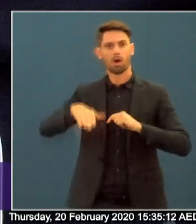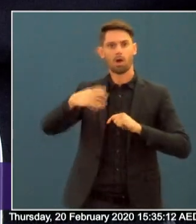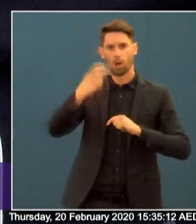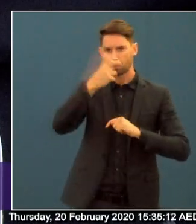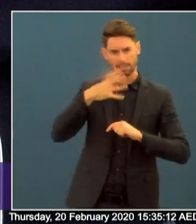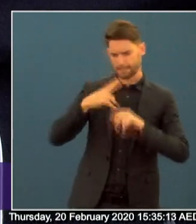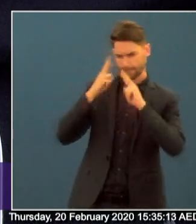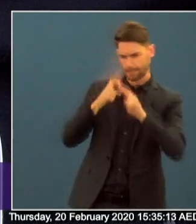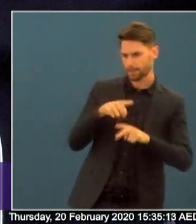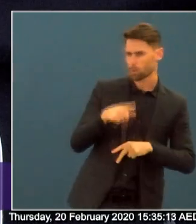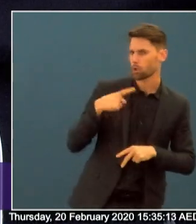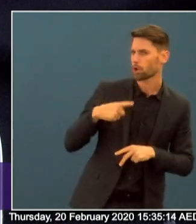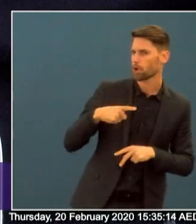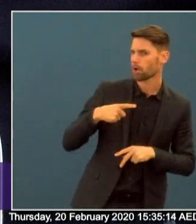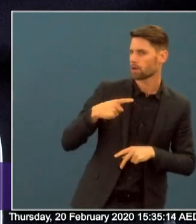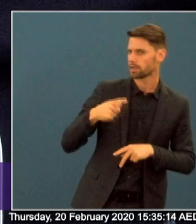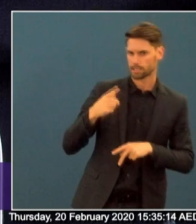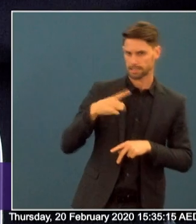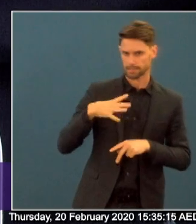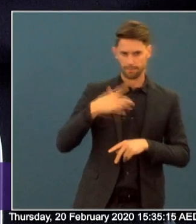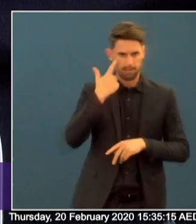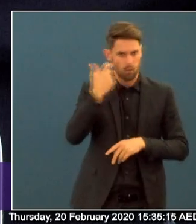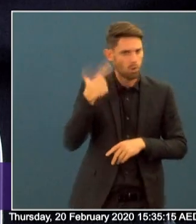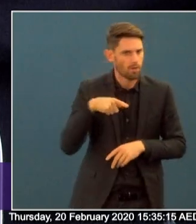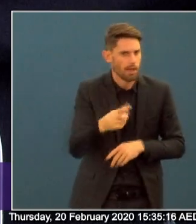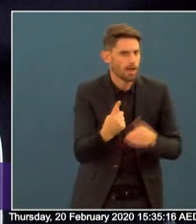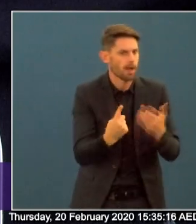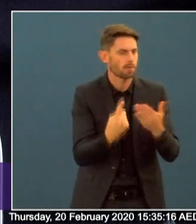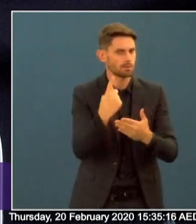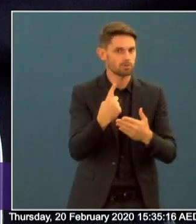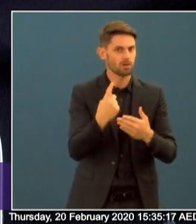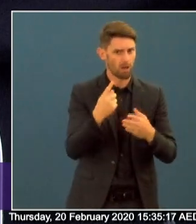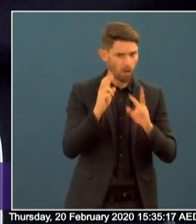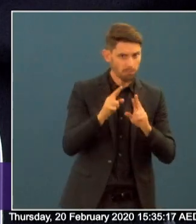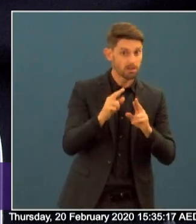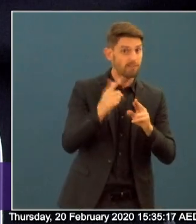both with research and reaching out to those people, as well, to better support them through their transition.